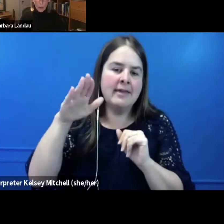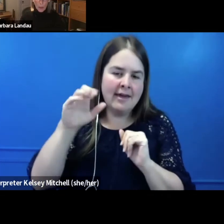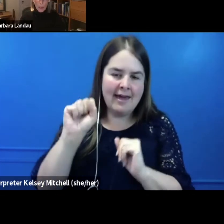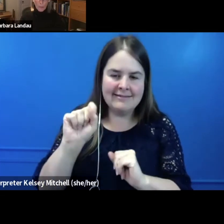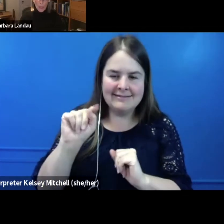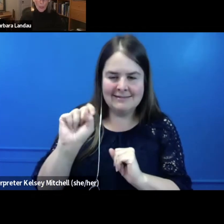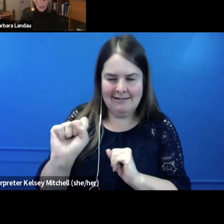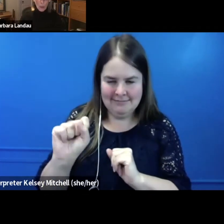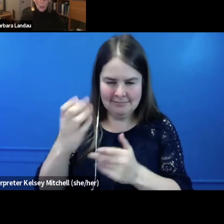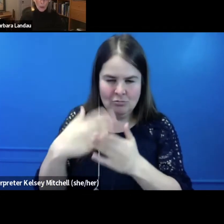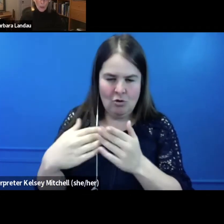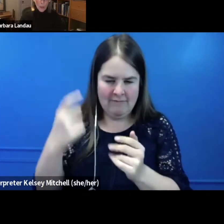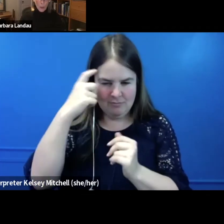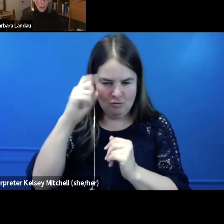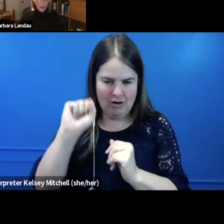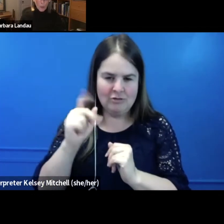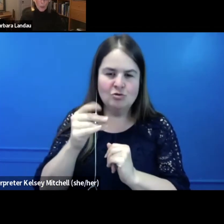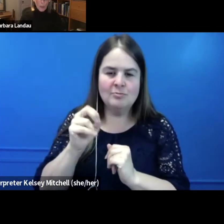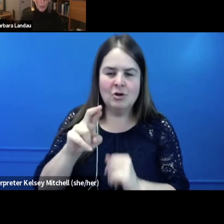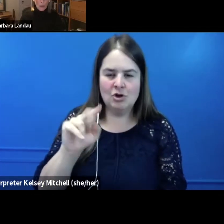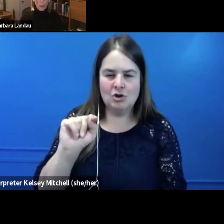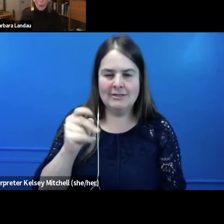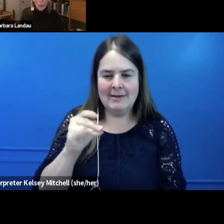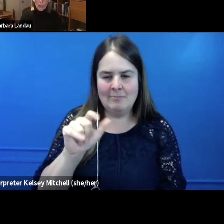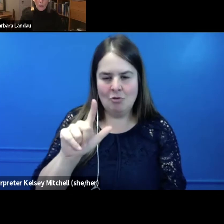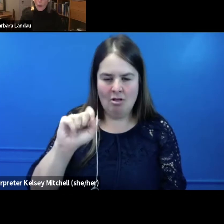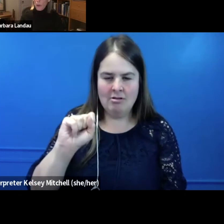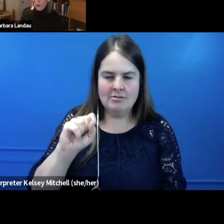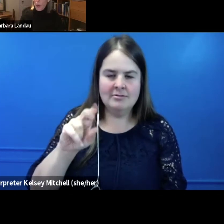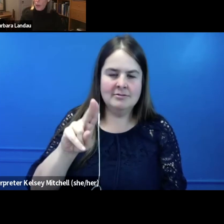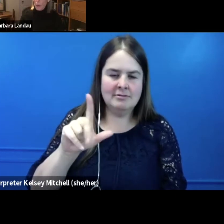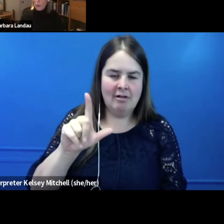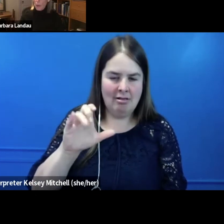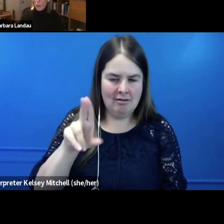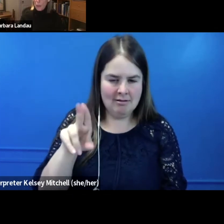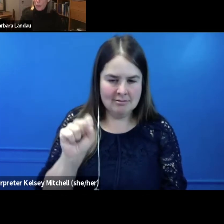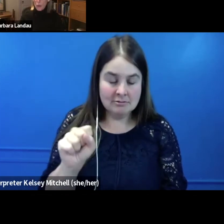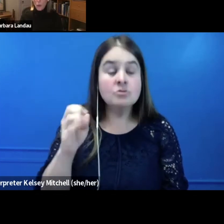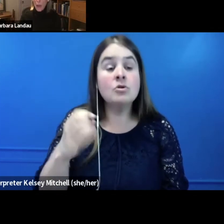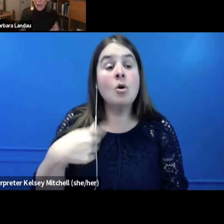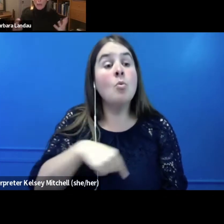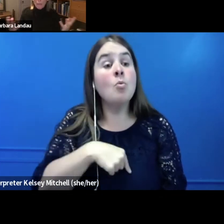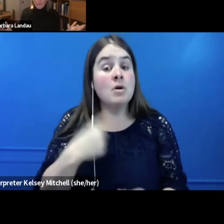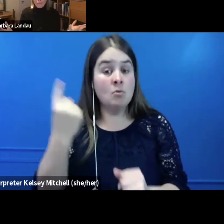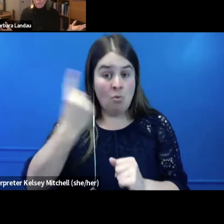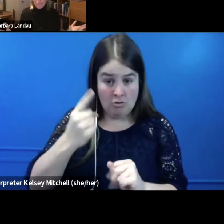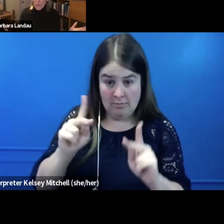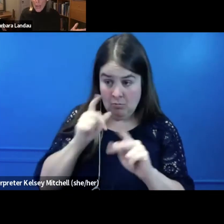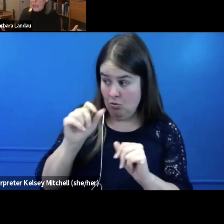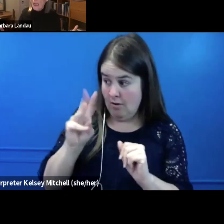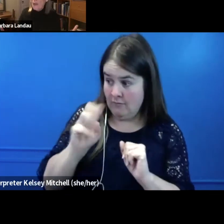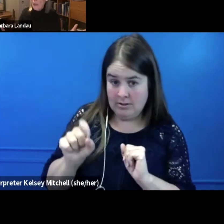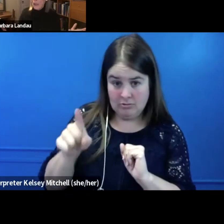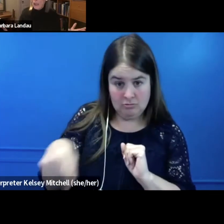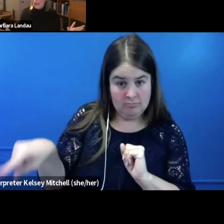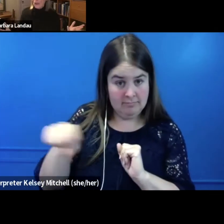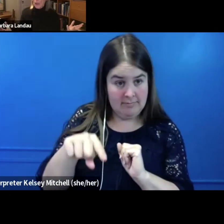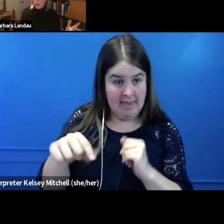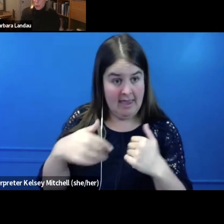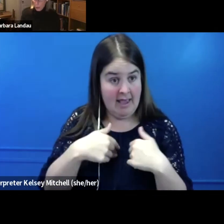the brain so this work we went to look at whether or not people with williams syndrome had